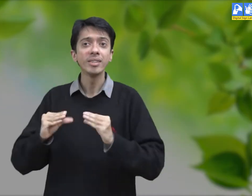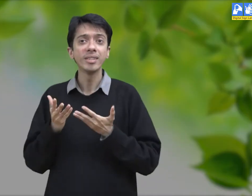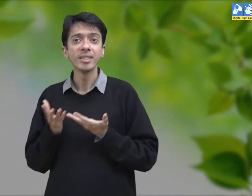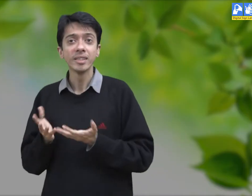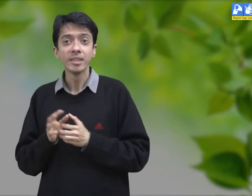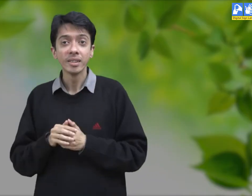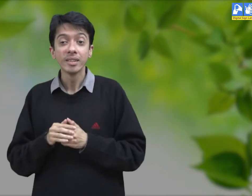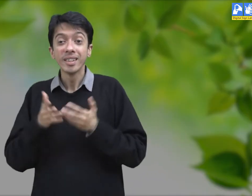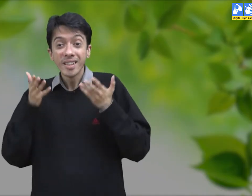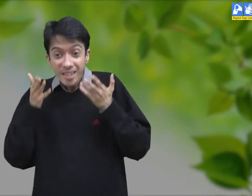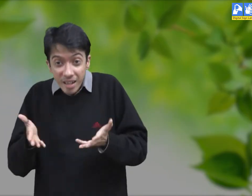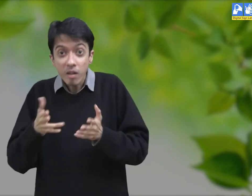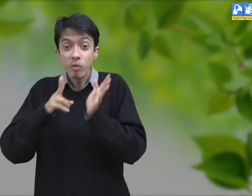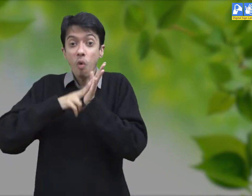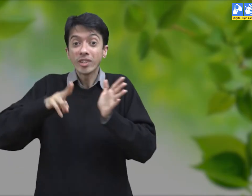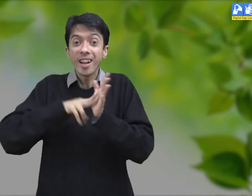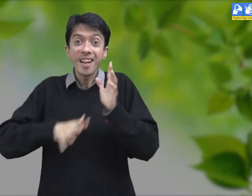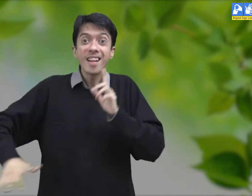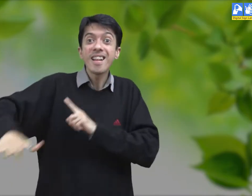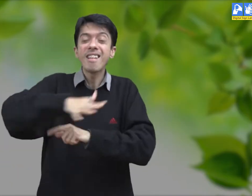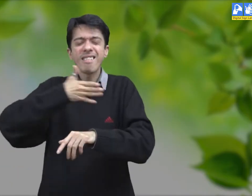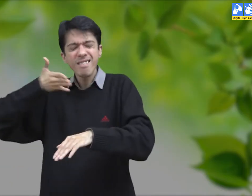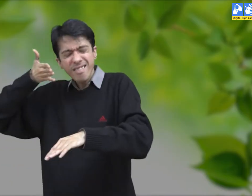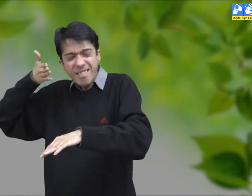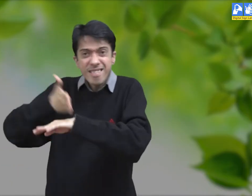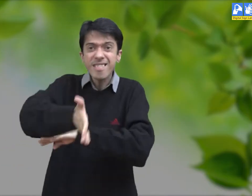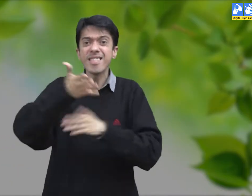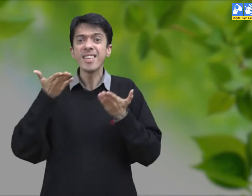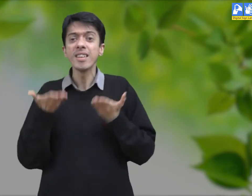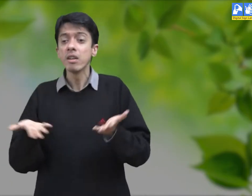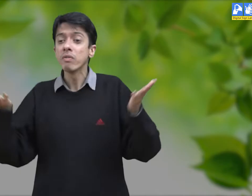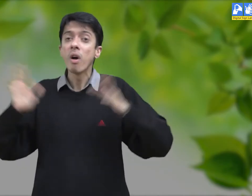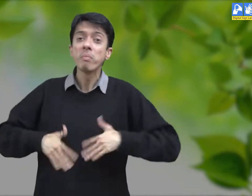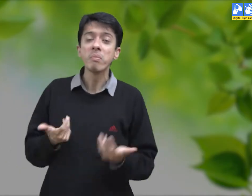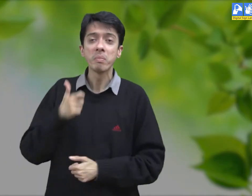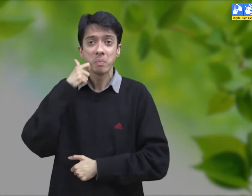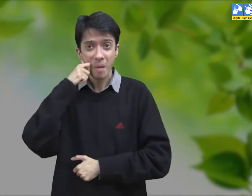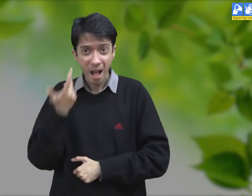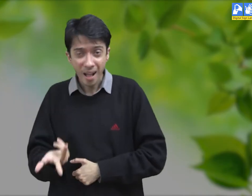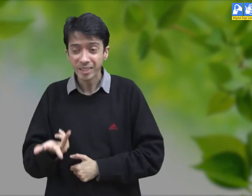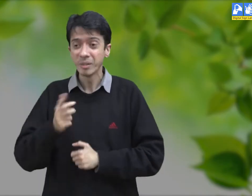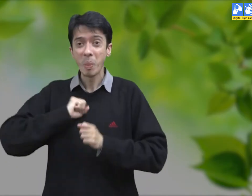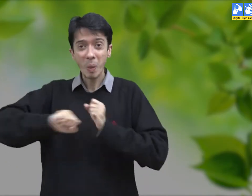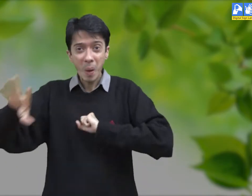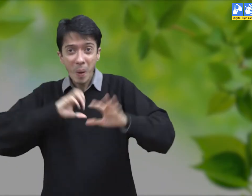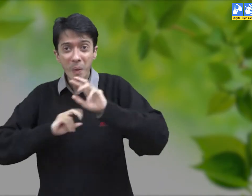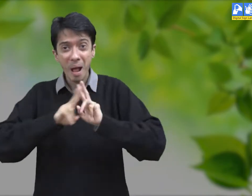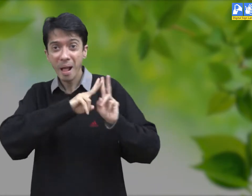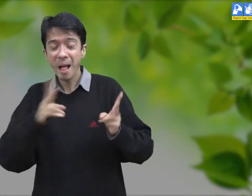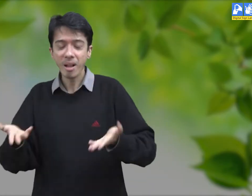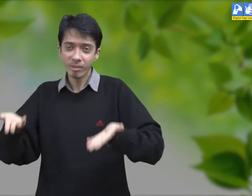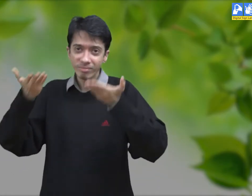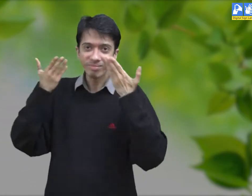It is an irreparable damage of the natural resources which is caused due to plastic pollution.